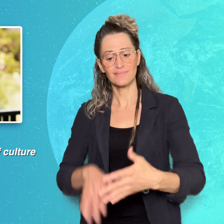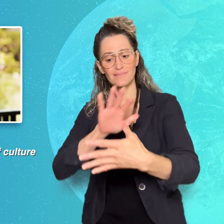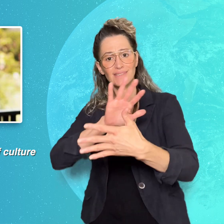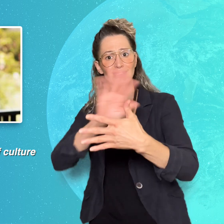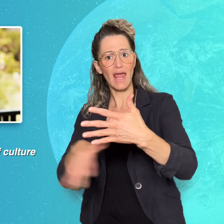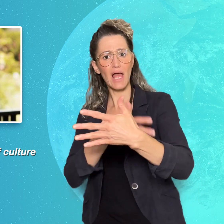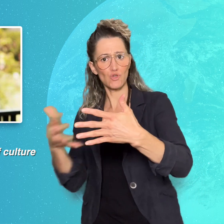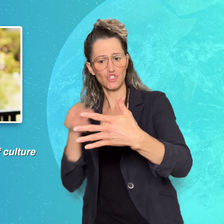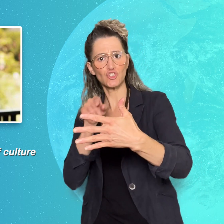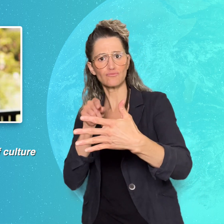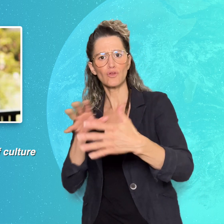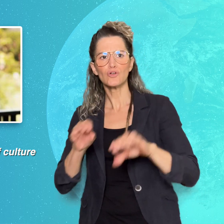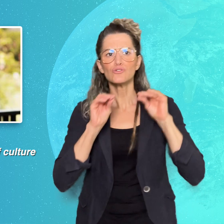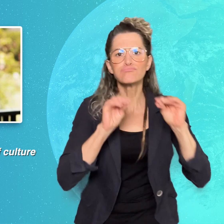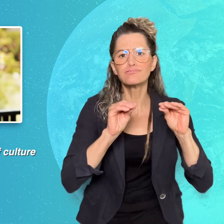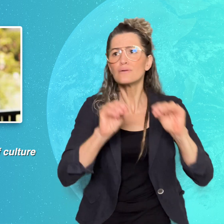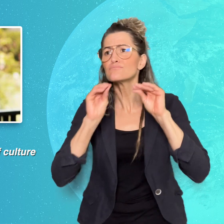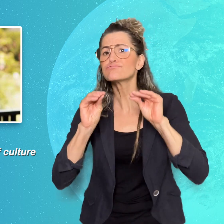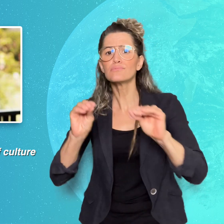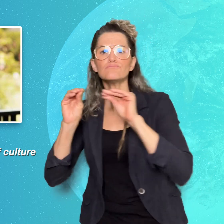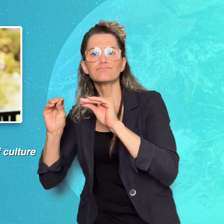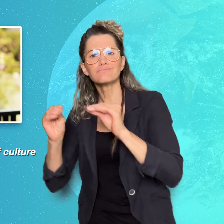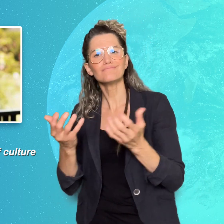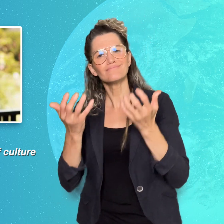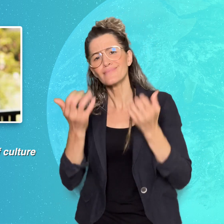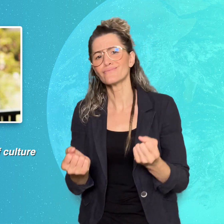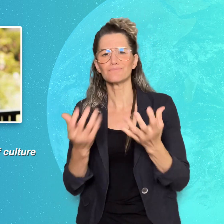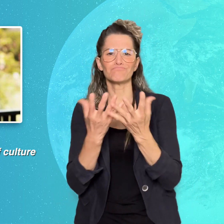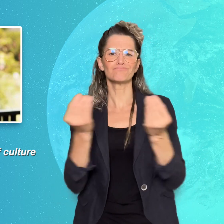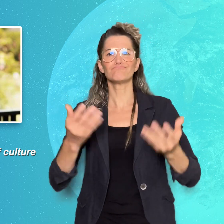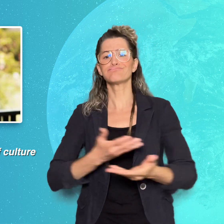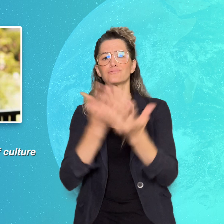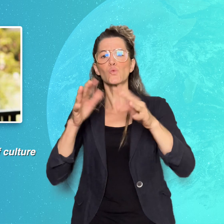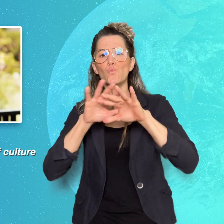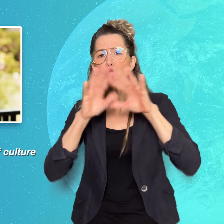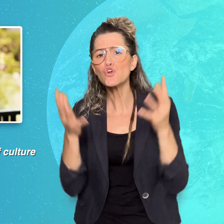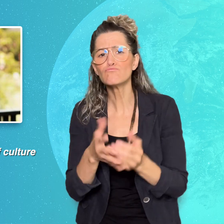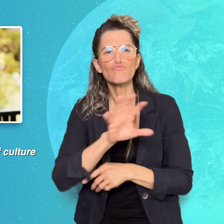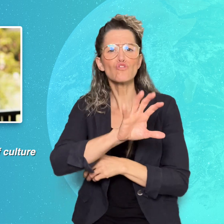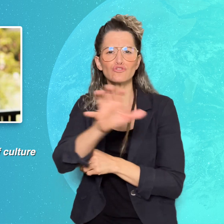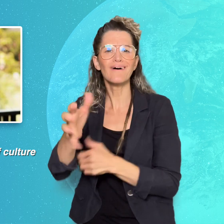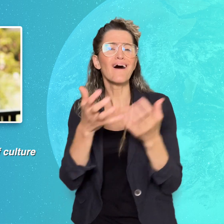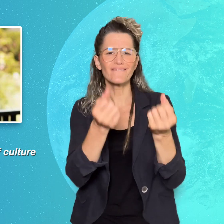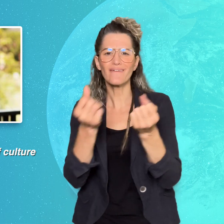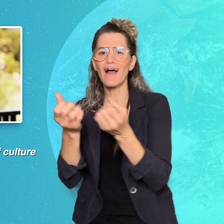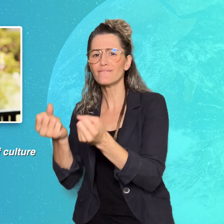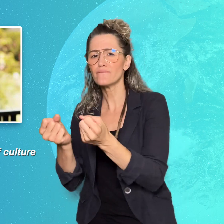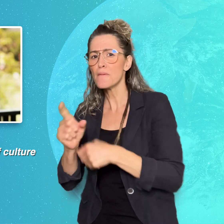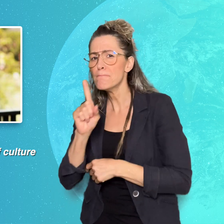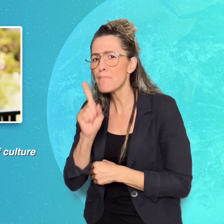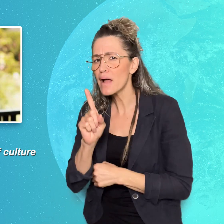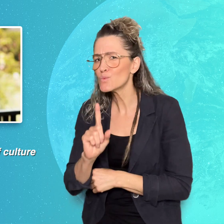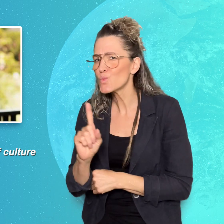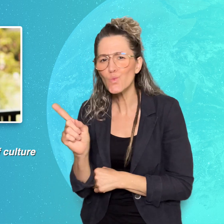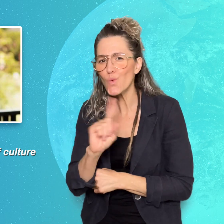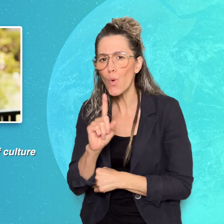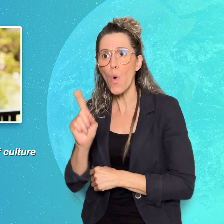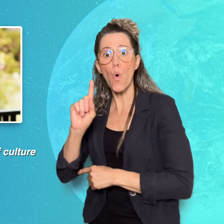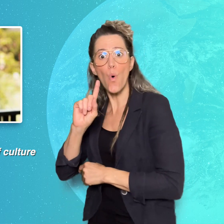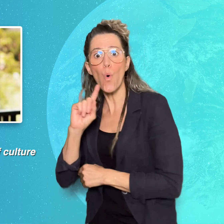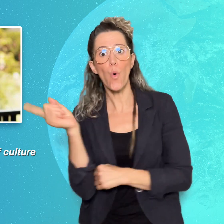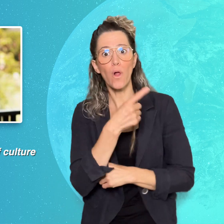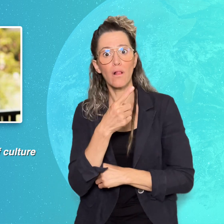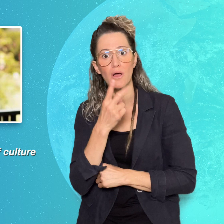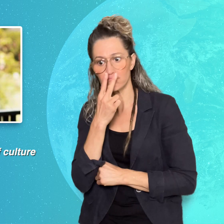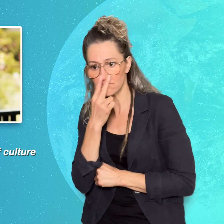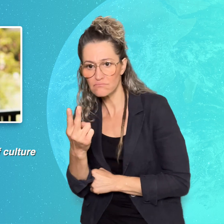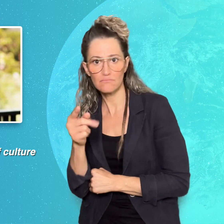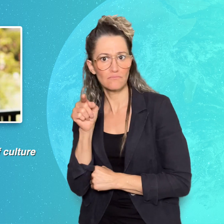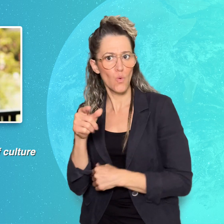Sign language courses are available in many places, but not all recognize